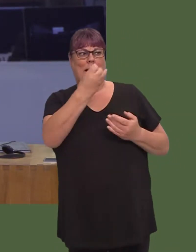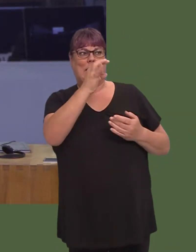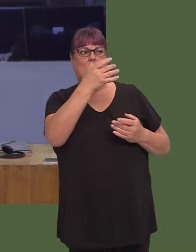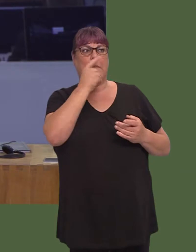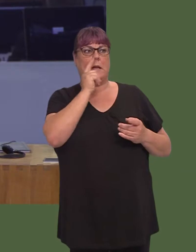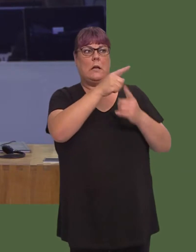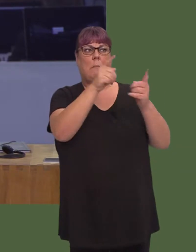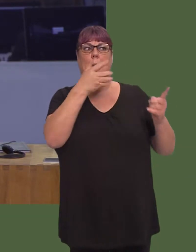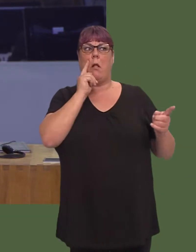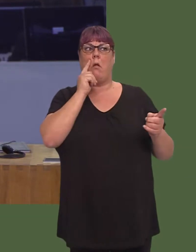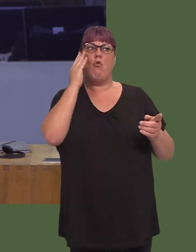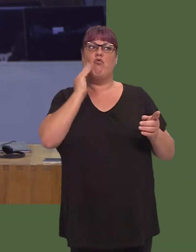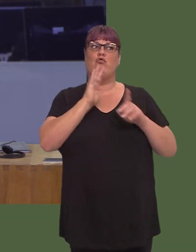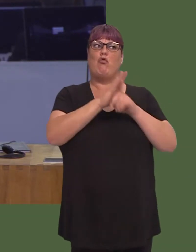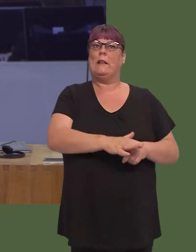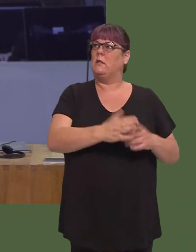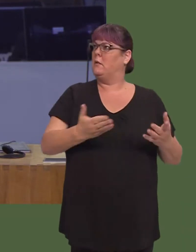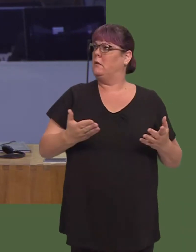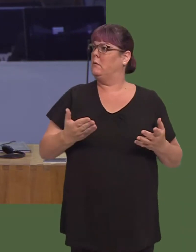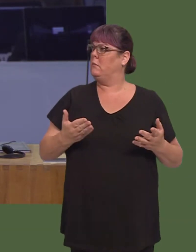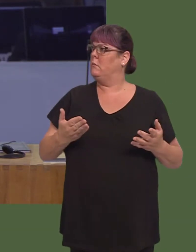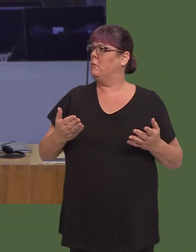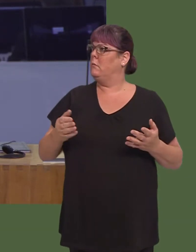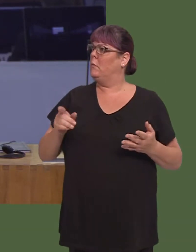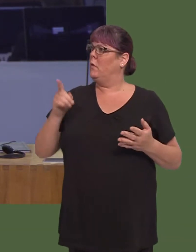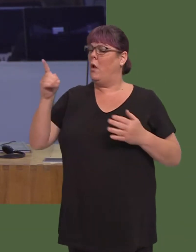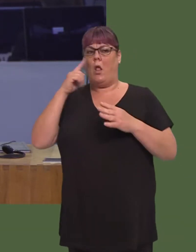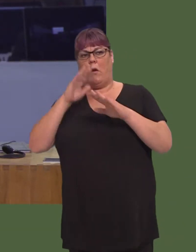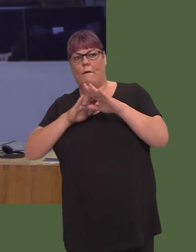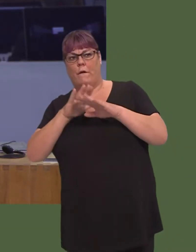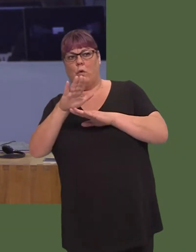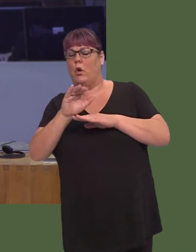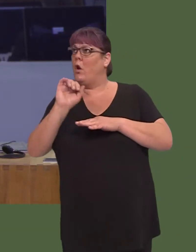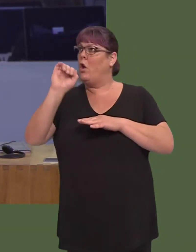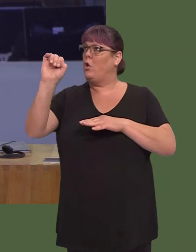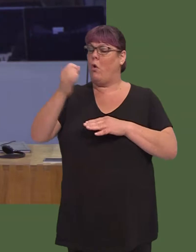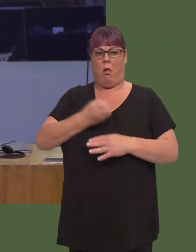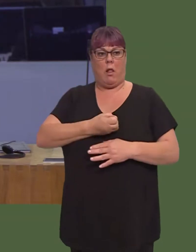of 300,000 tonnes of nuclear mud approximately 1 mile from Cardiff Bay, or is it giving a